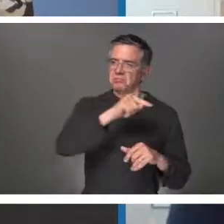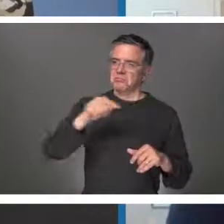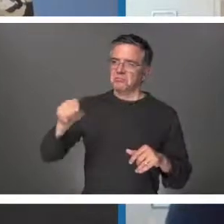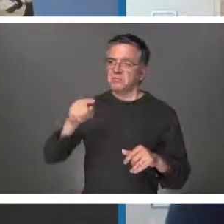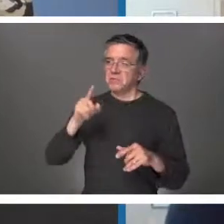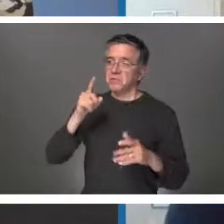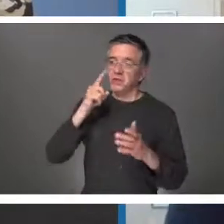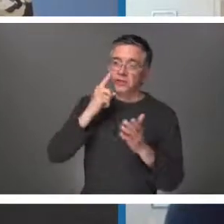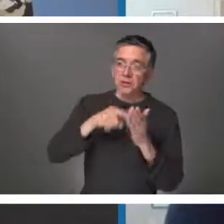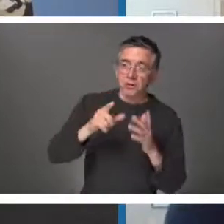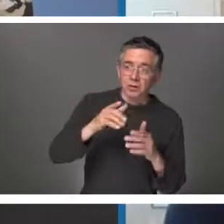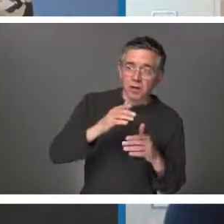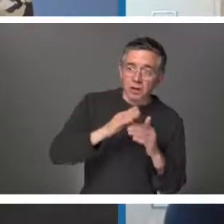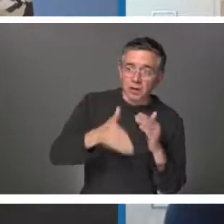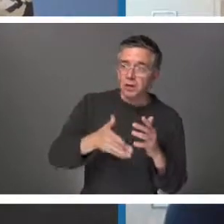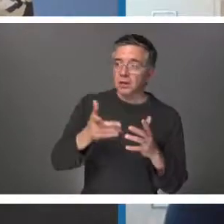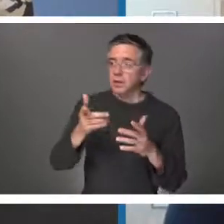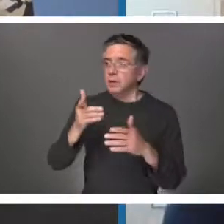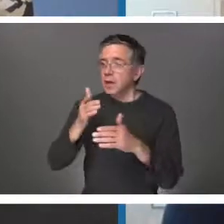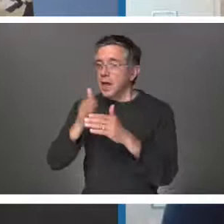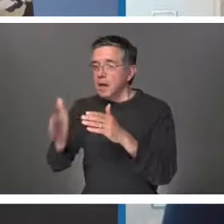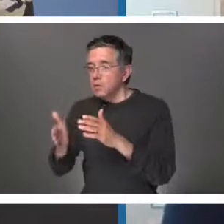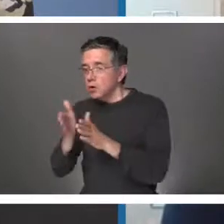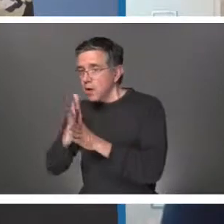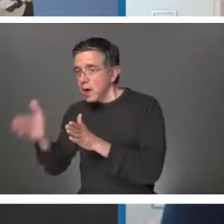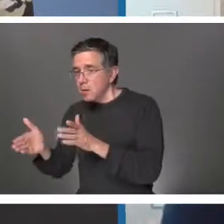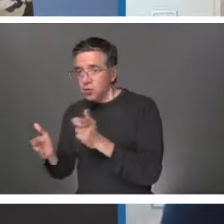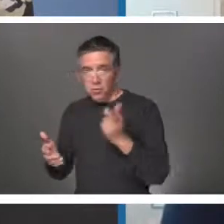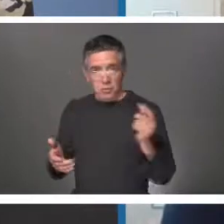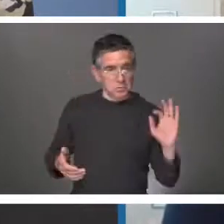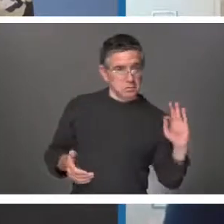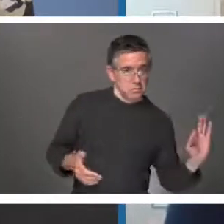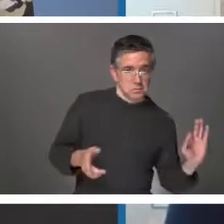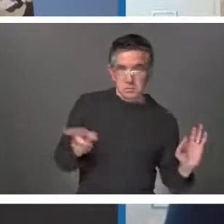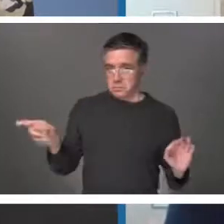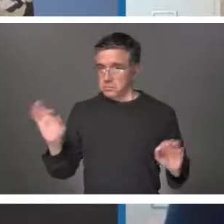share your story of why you chose to get vaccinated, and think about maybe the people